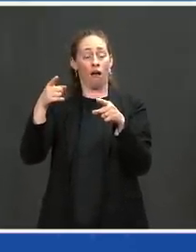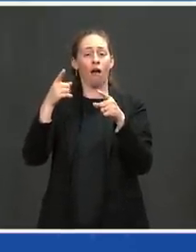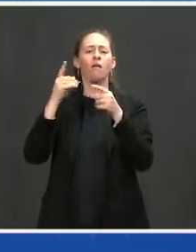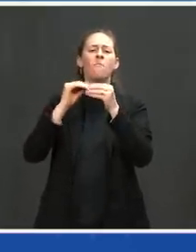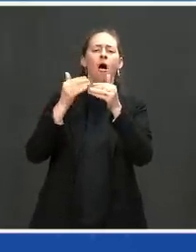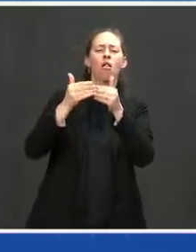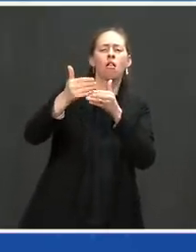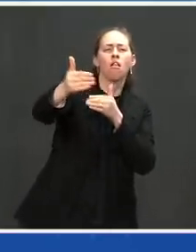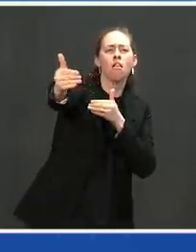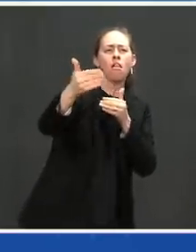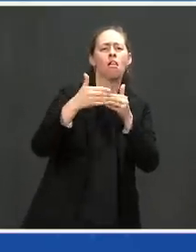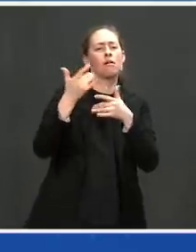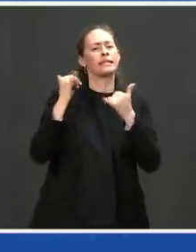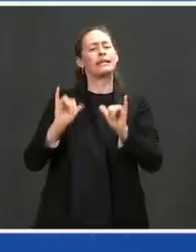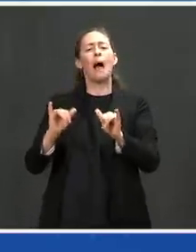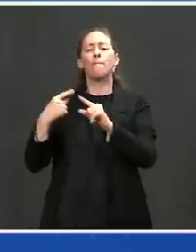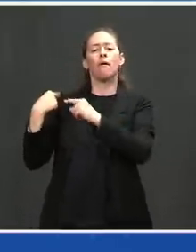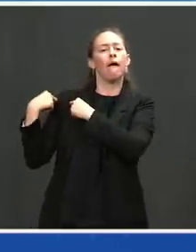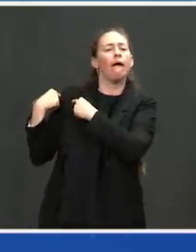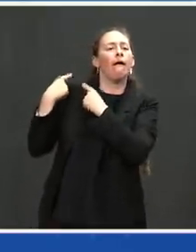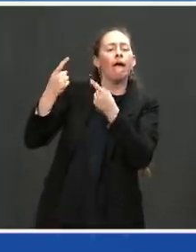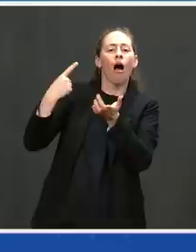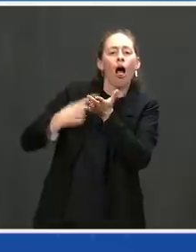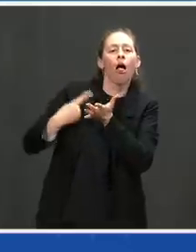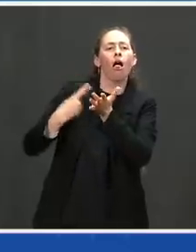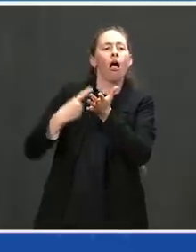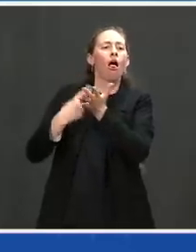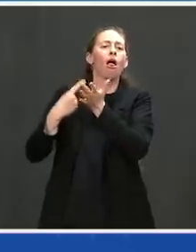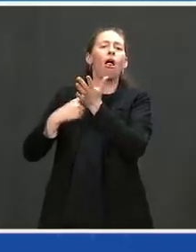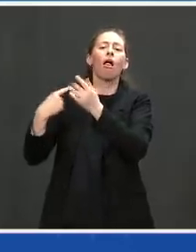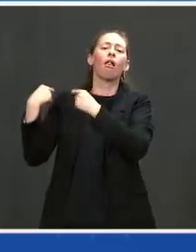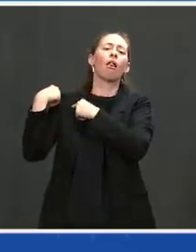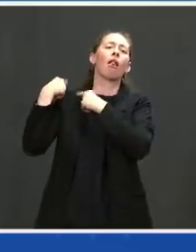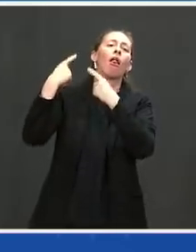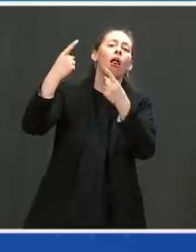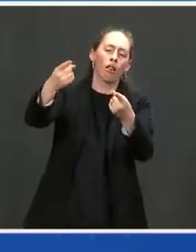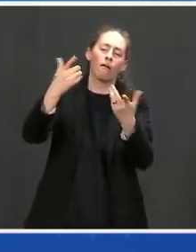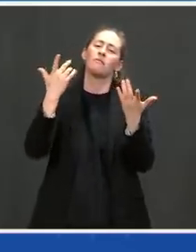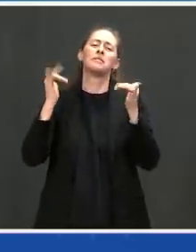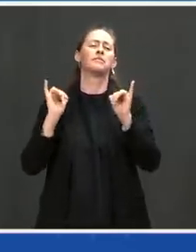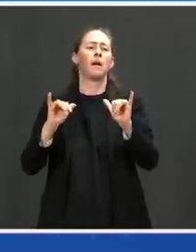And what we're going to be able to do, God willing, is now begin, one at a time,